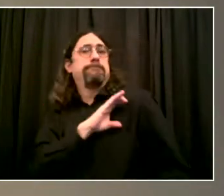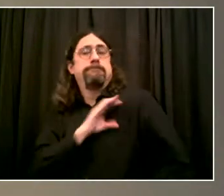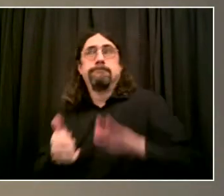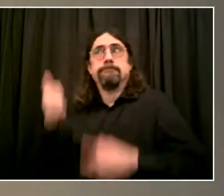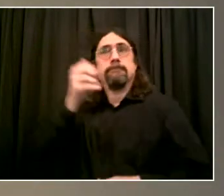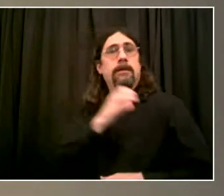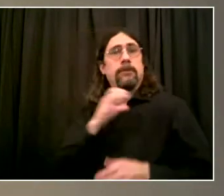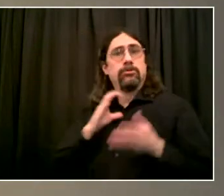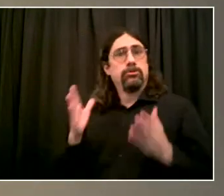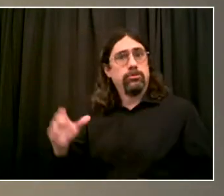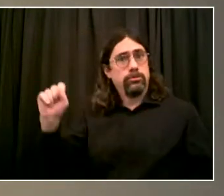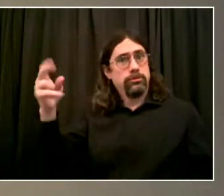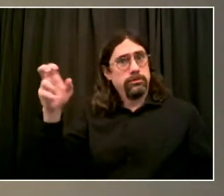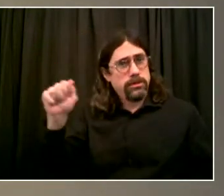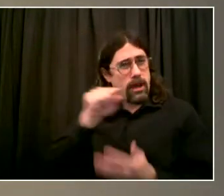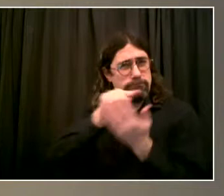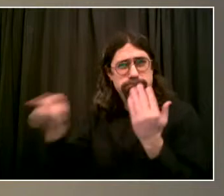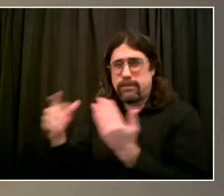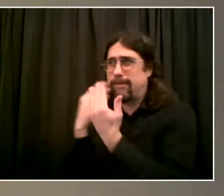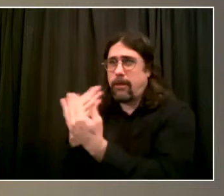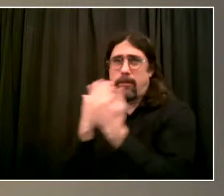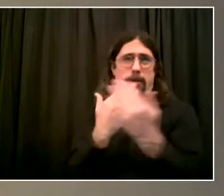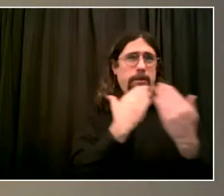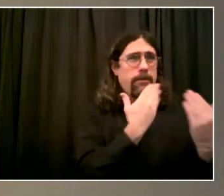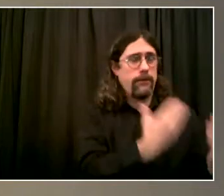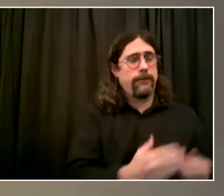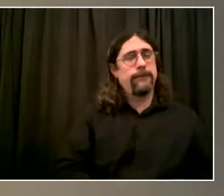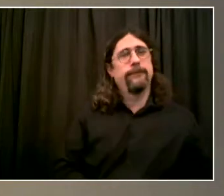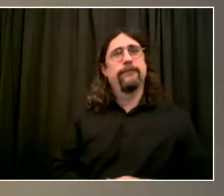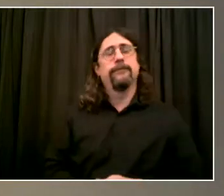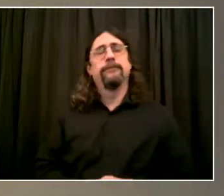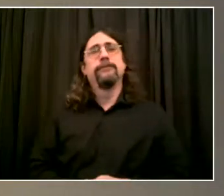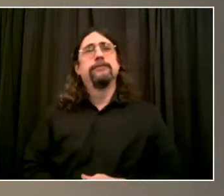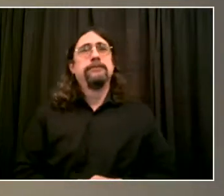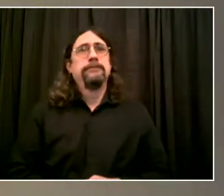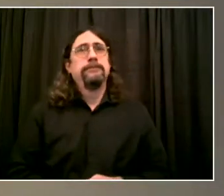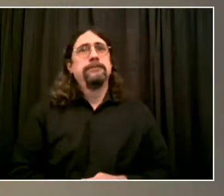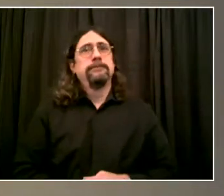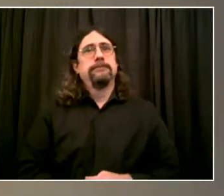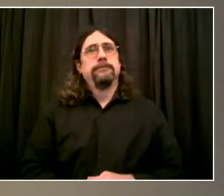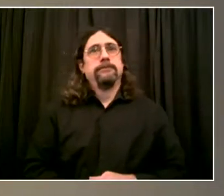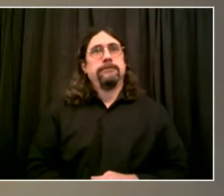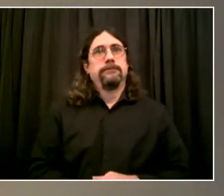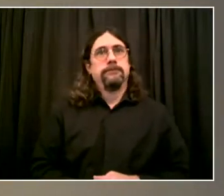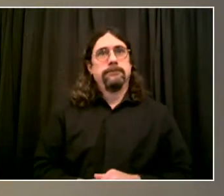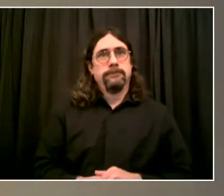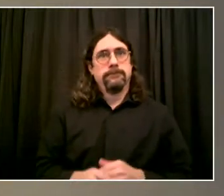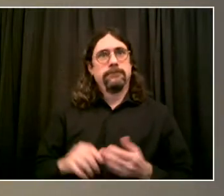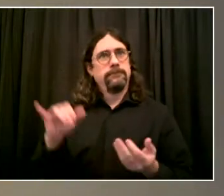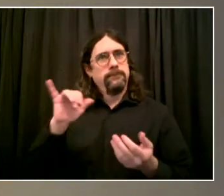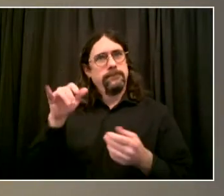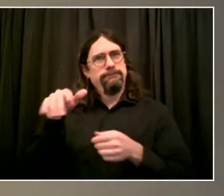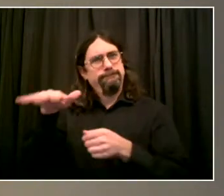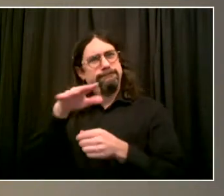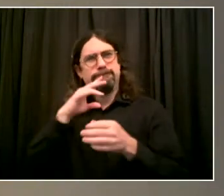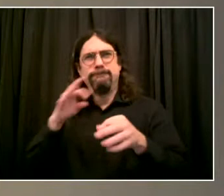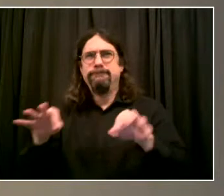MEANINGFUL STEP FORWARD.